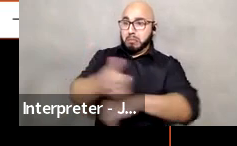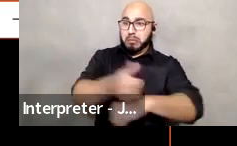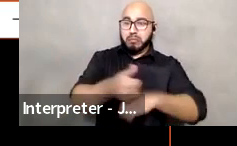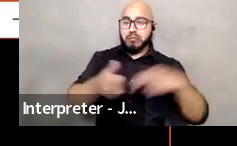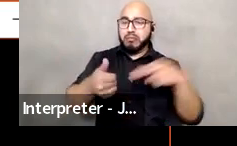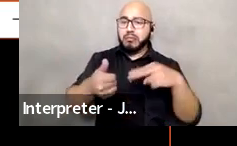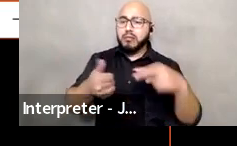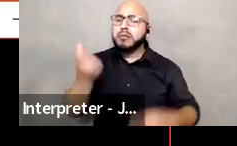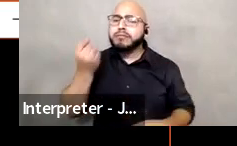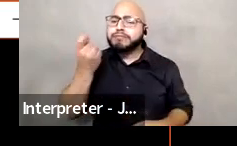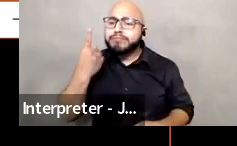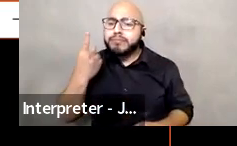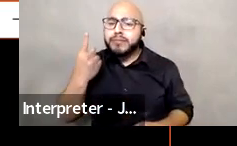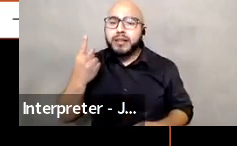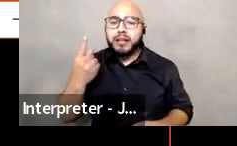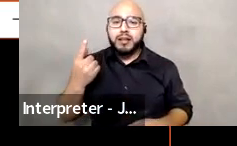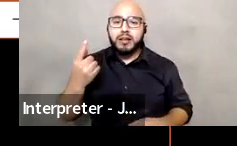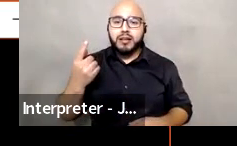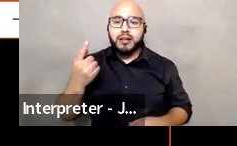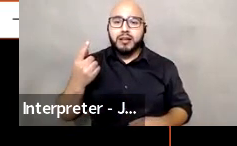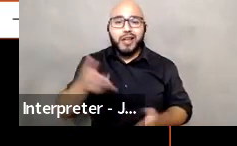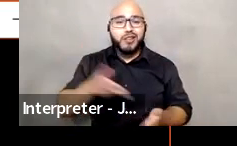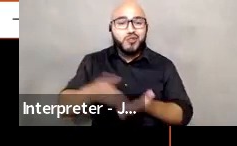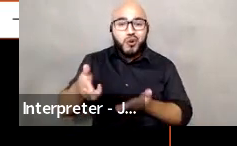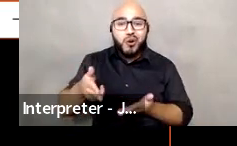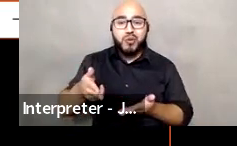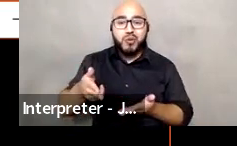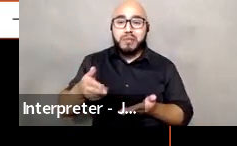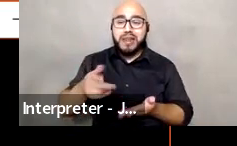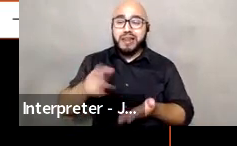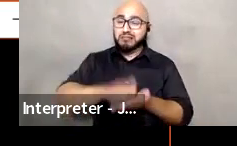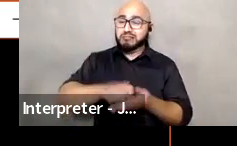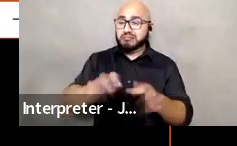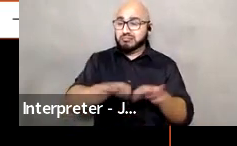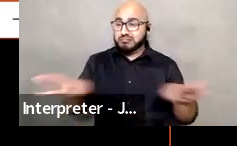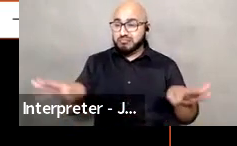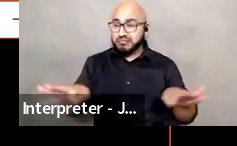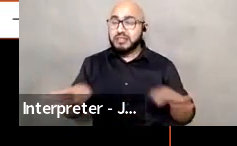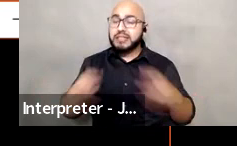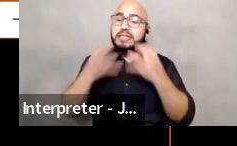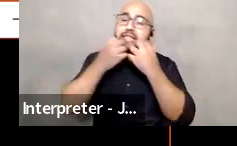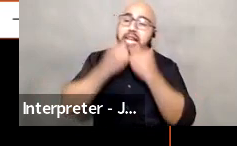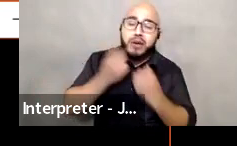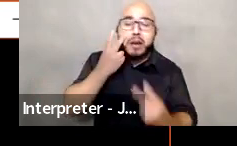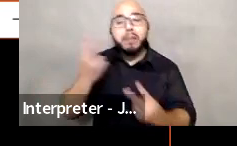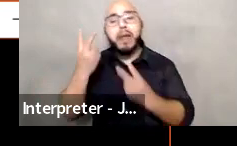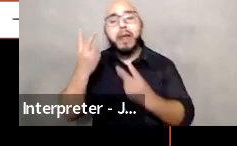Of the matter would be an inscription, something like this. Sacred. To the. Memory of. Those who fought to perpetuate.